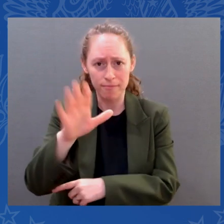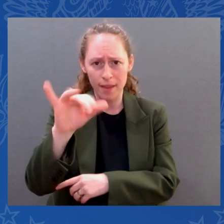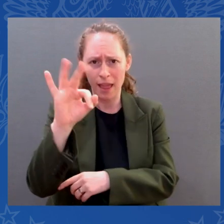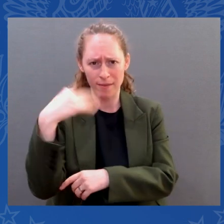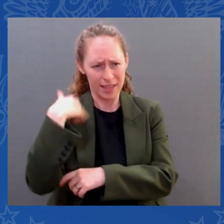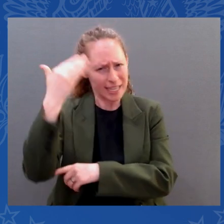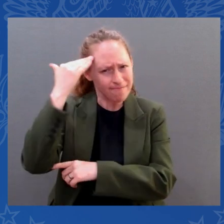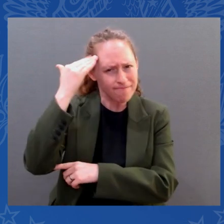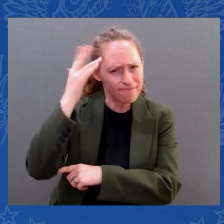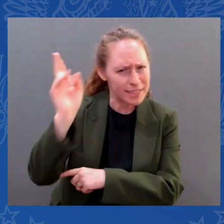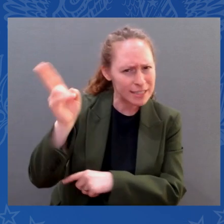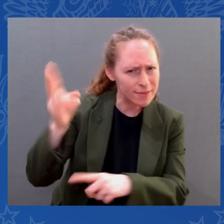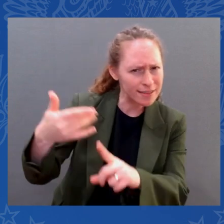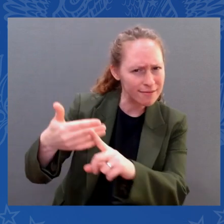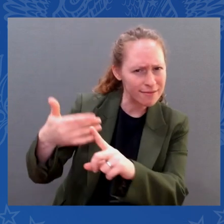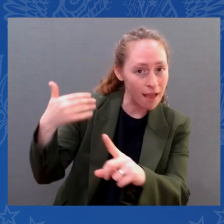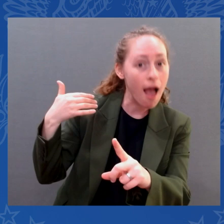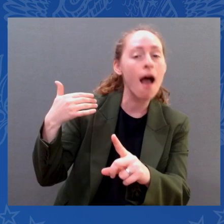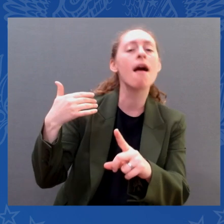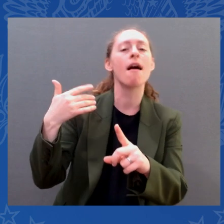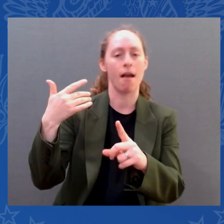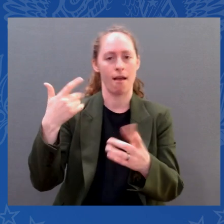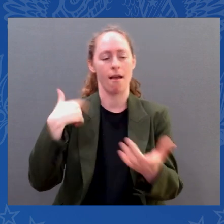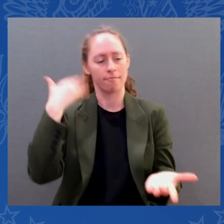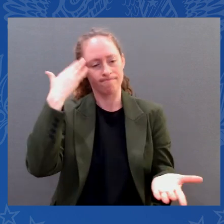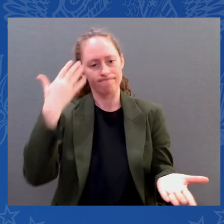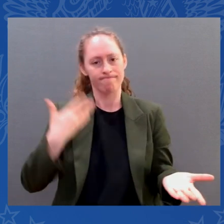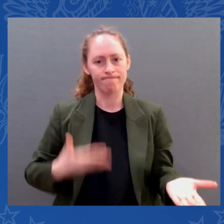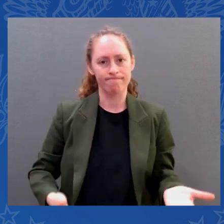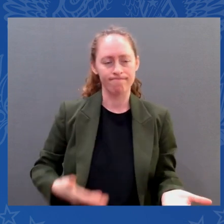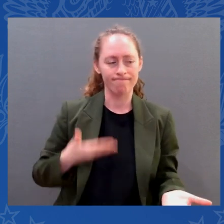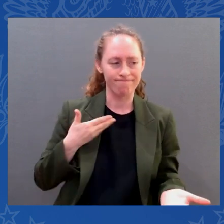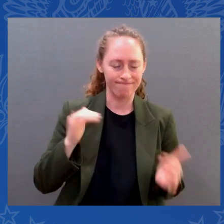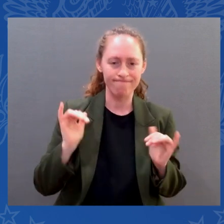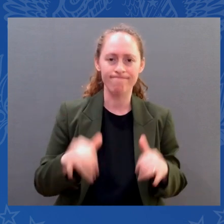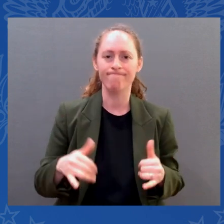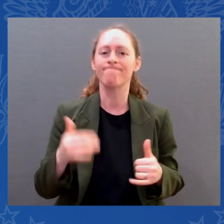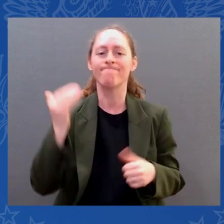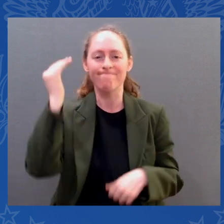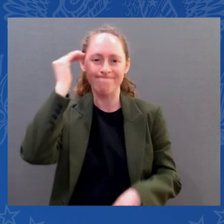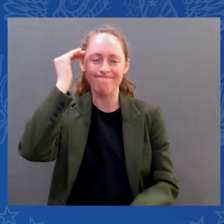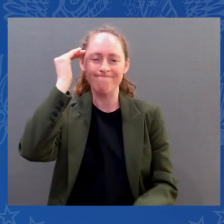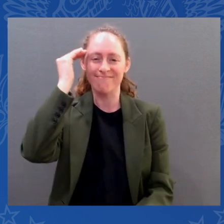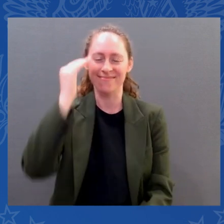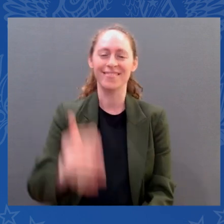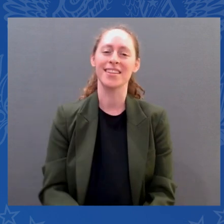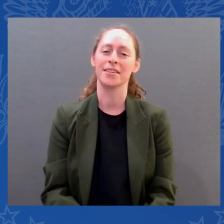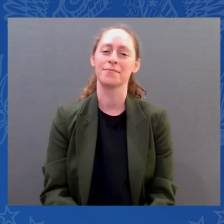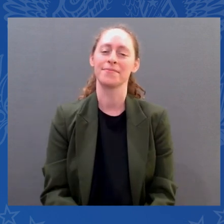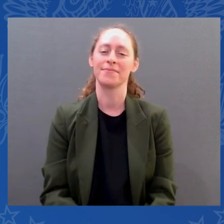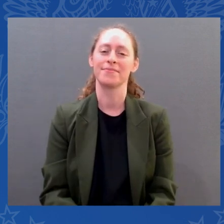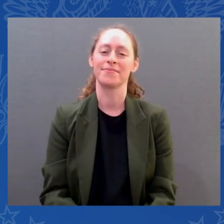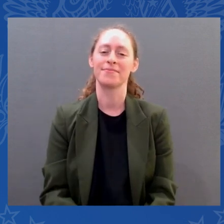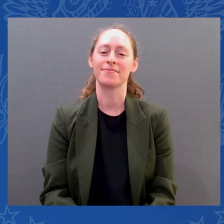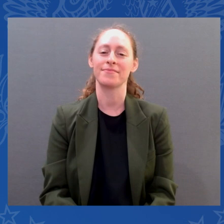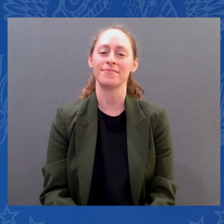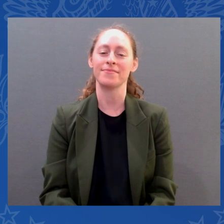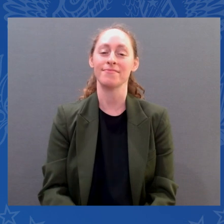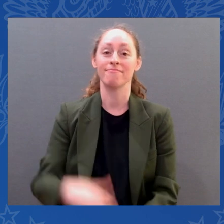The National Museum of Asian Pacific American History and Culture will teach and tell the story of our country.